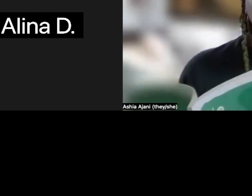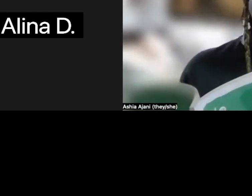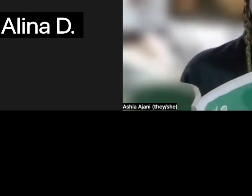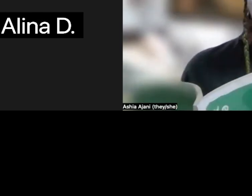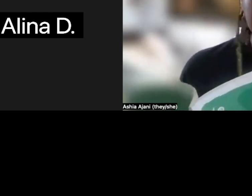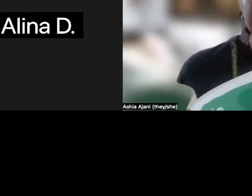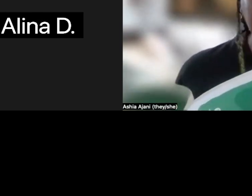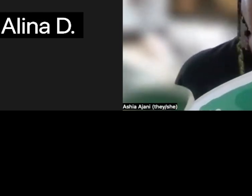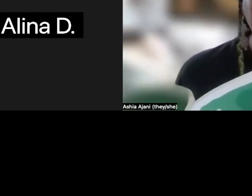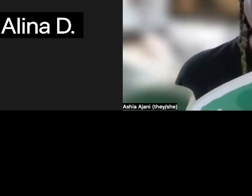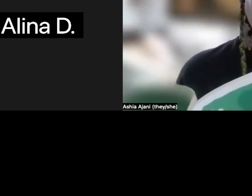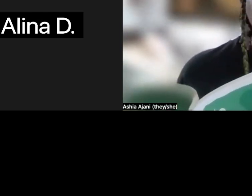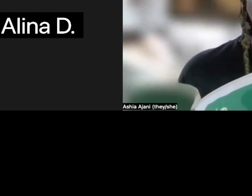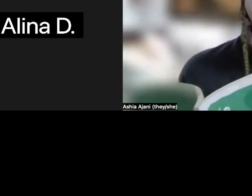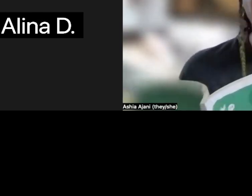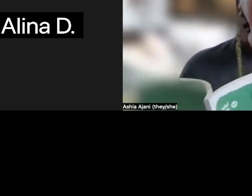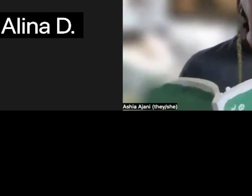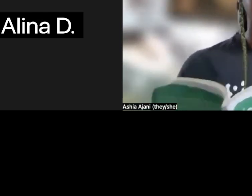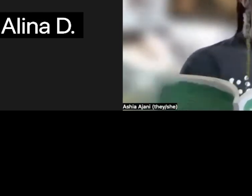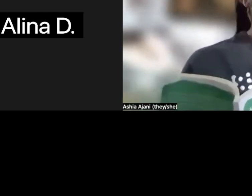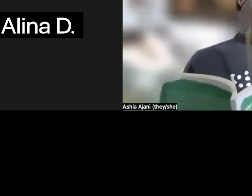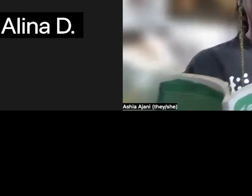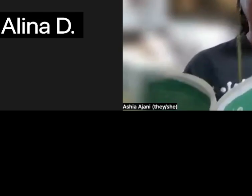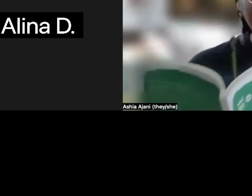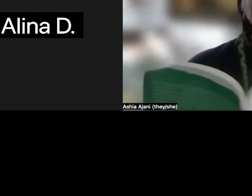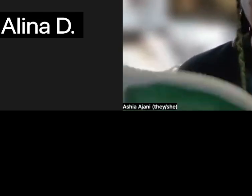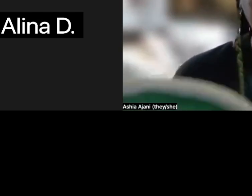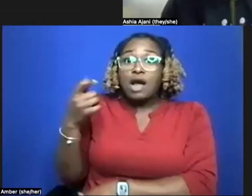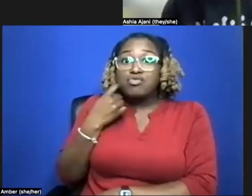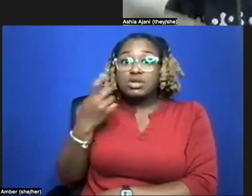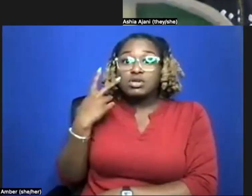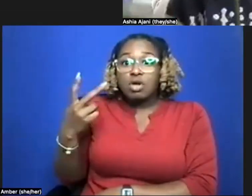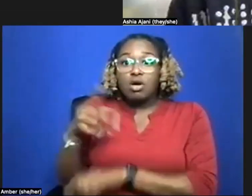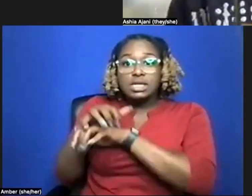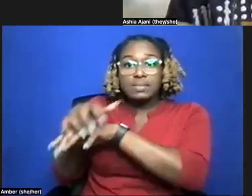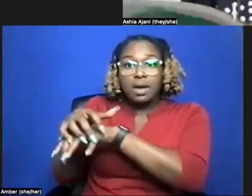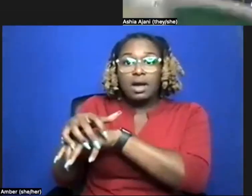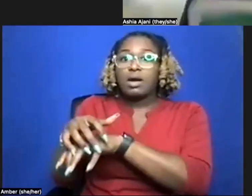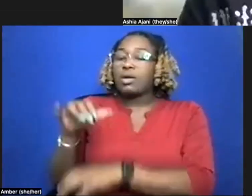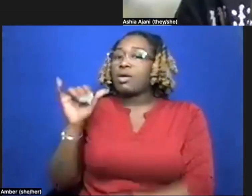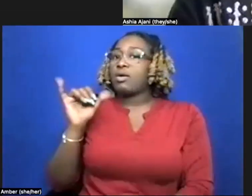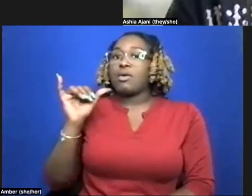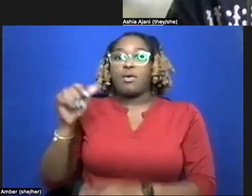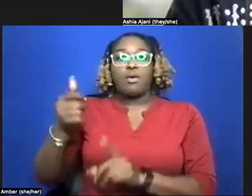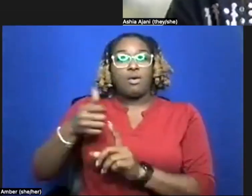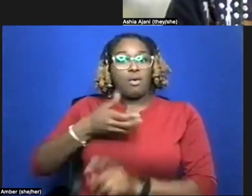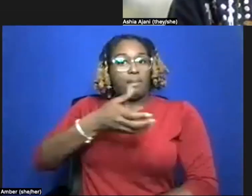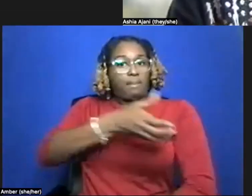a nonce and a spider just came up on my wall. That's… power of words. All right, Lifecycle: